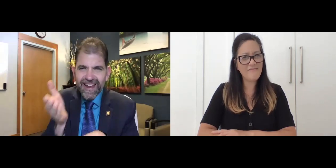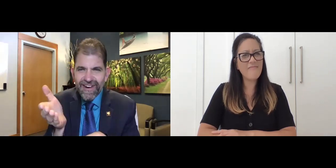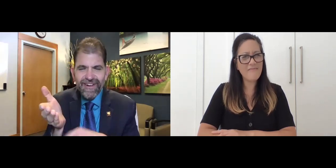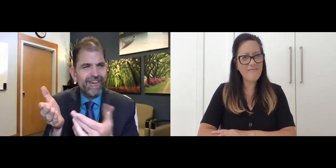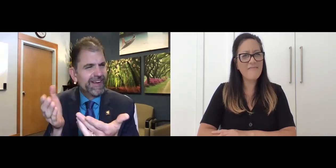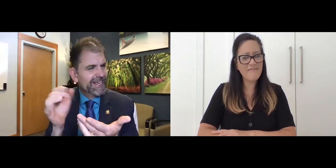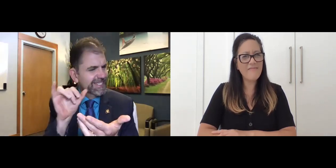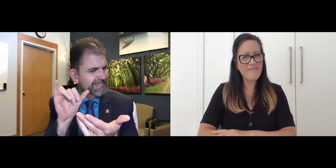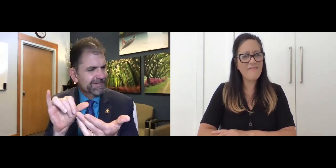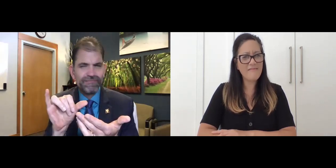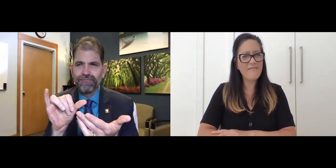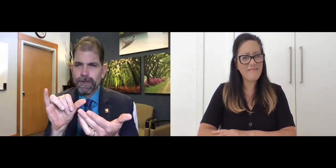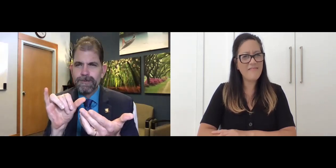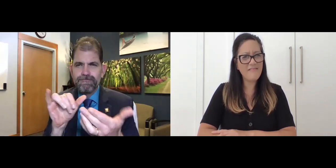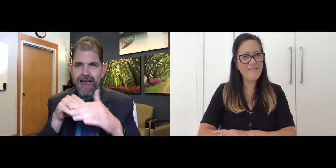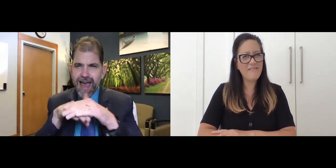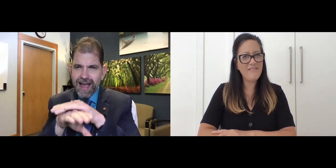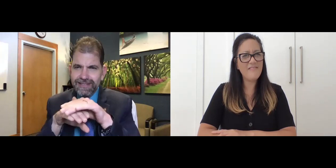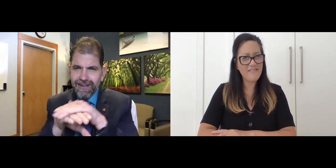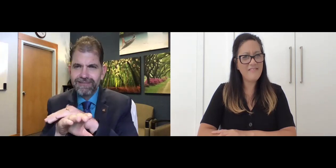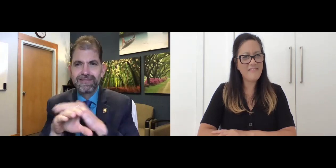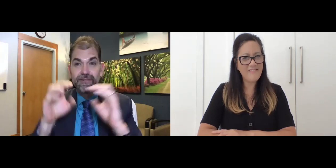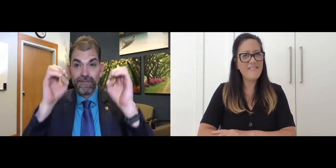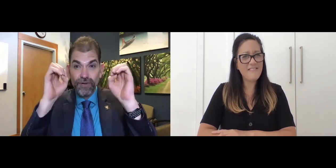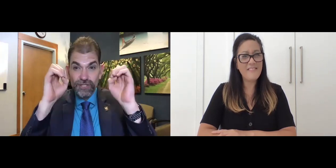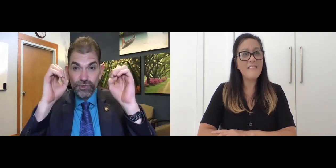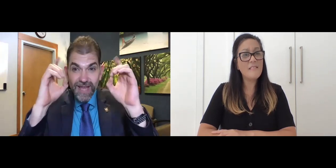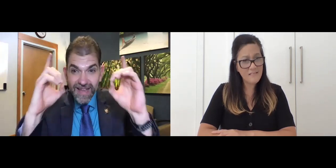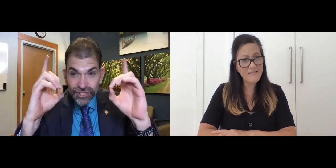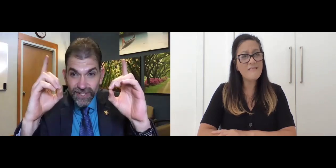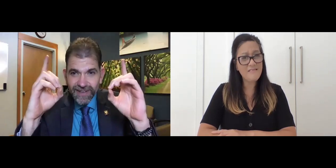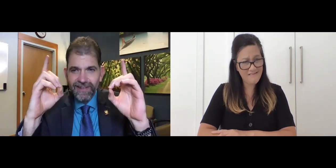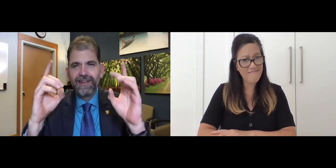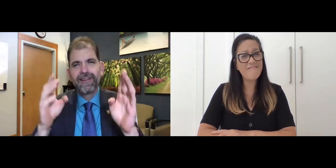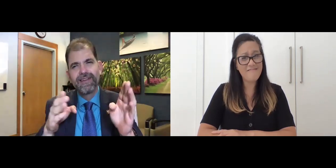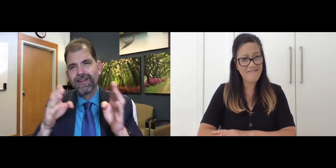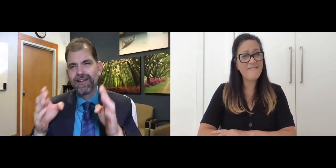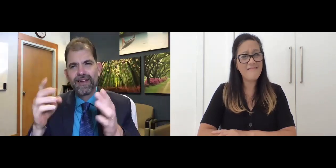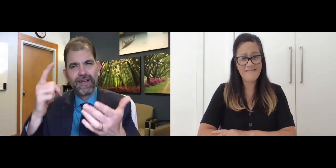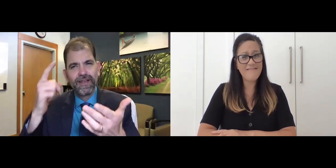The fact that there is this new world where everything is accessible, education